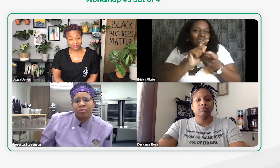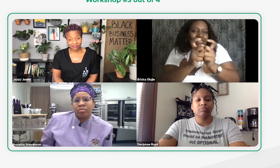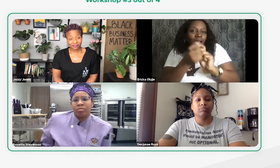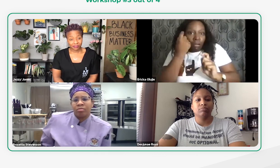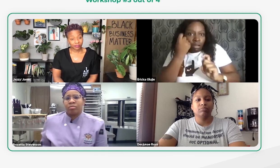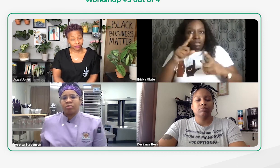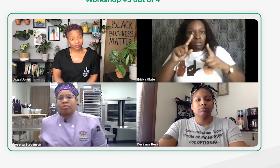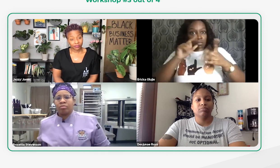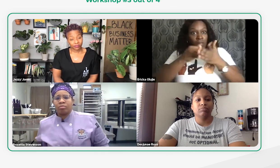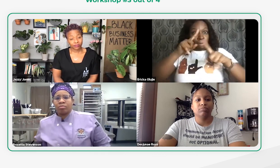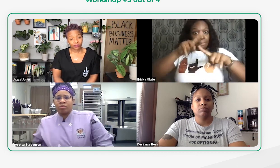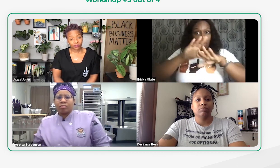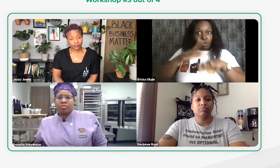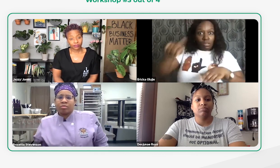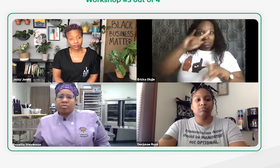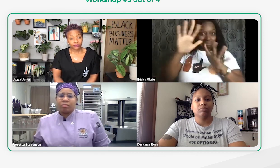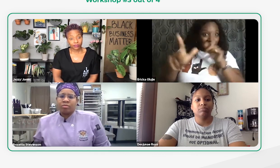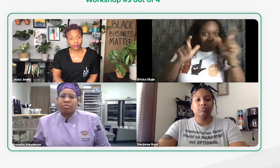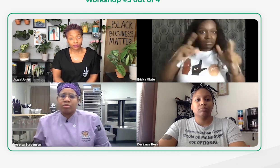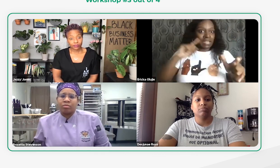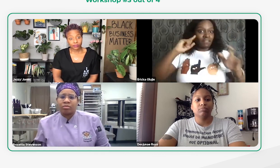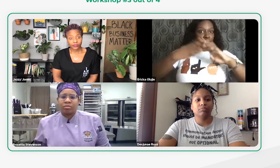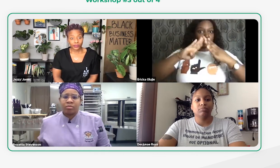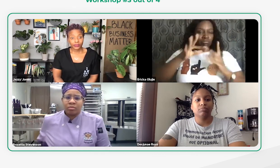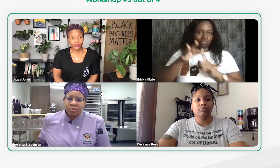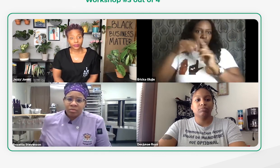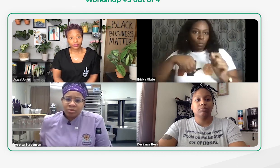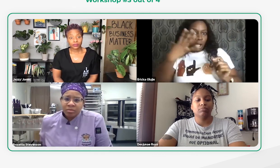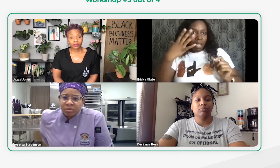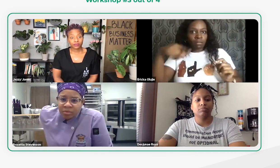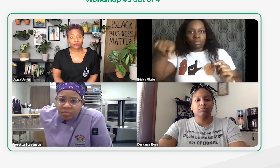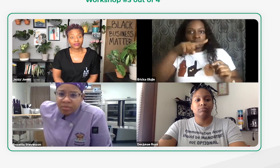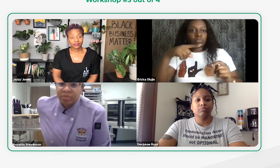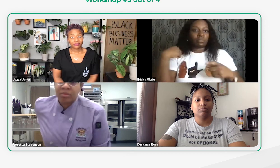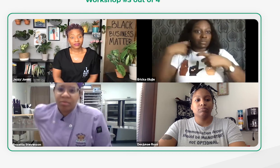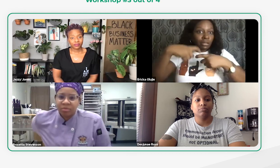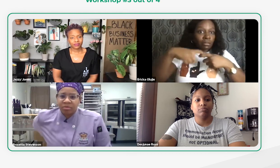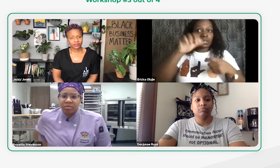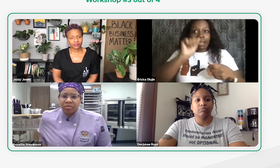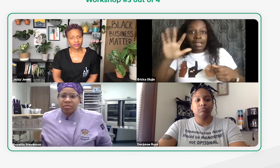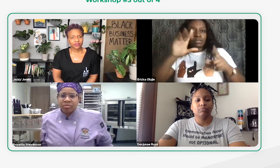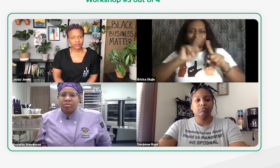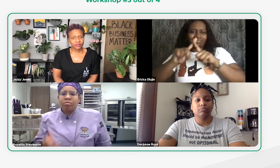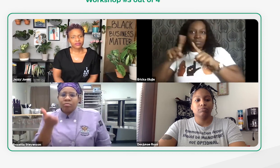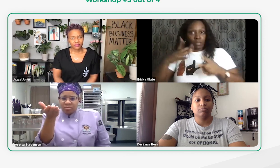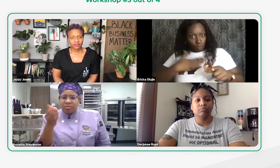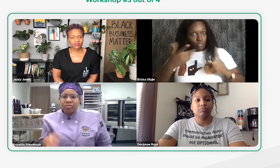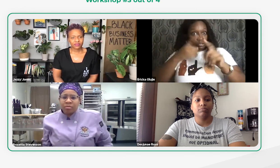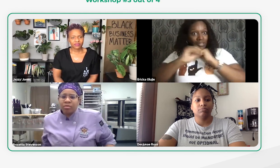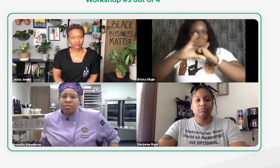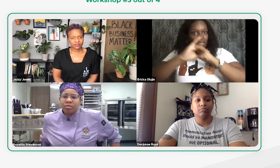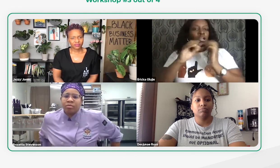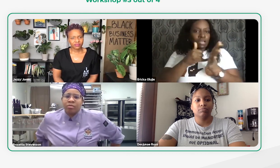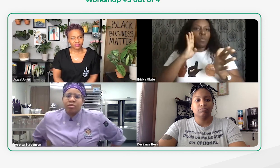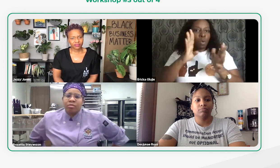of course, it will take time to adjust and evolve. Especially in the white deaf community, Latinos --